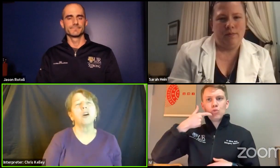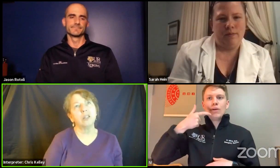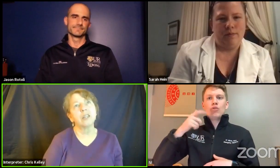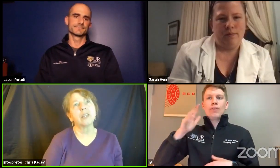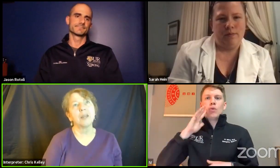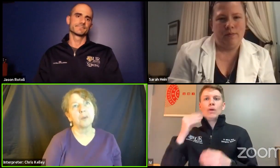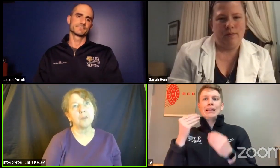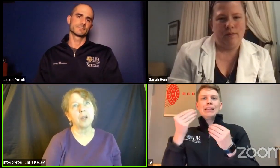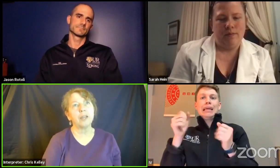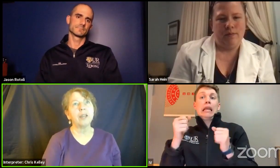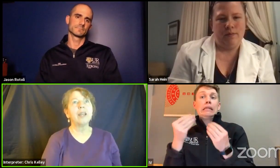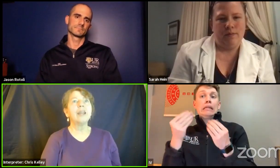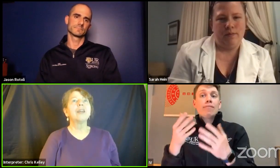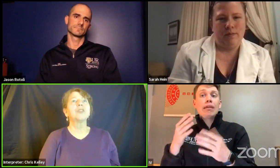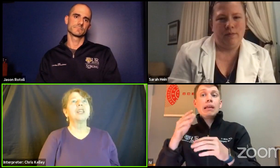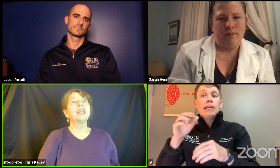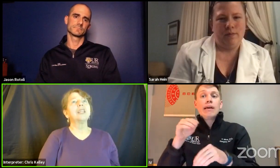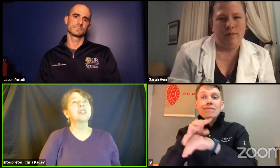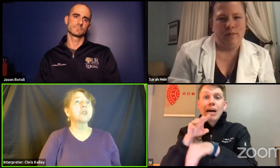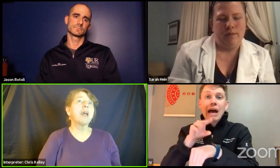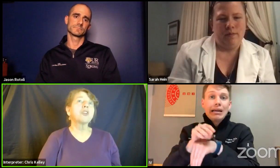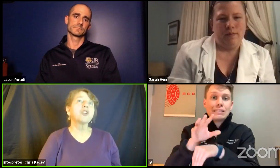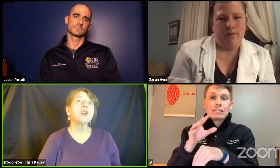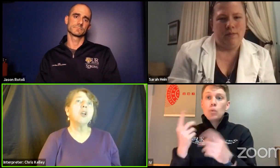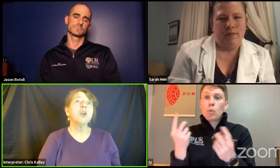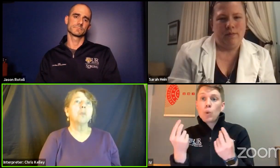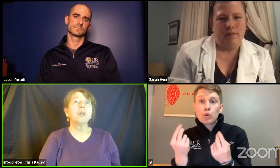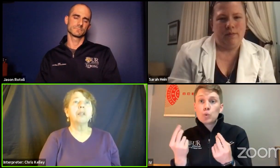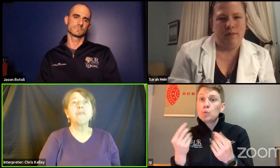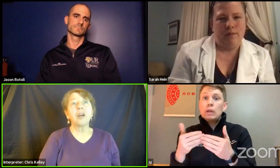tough question (chuckling). I think it depends